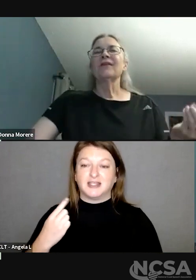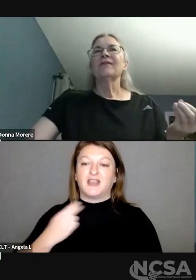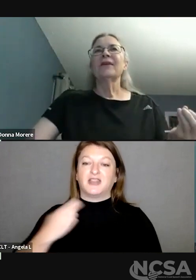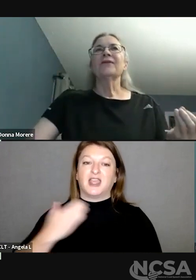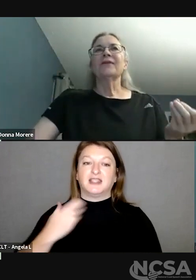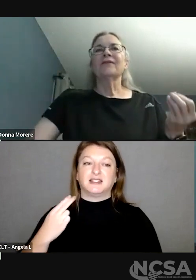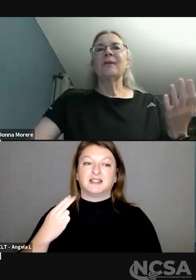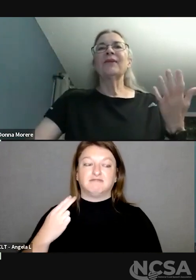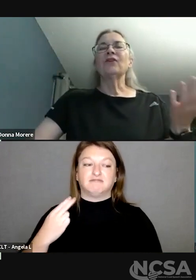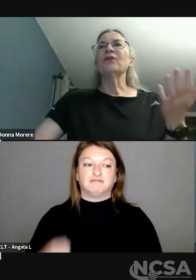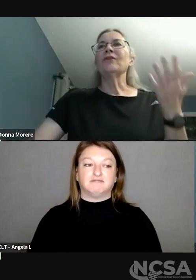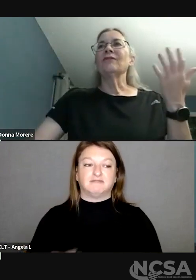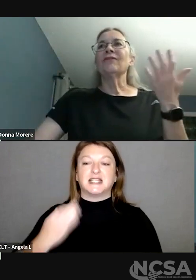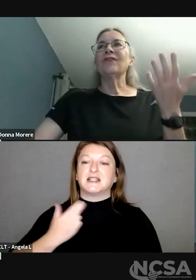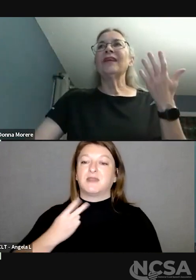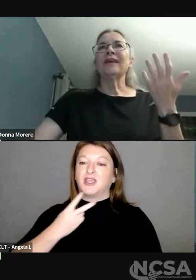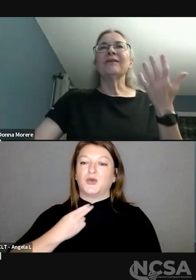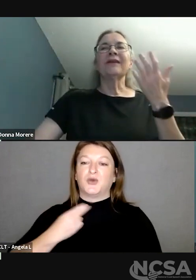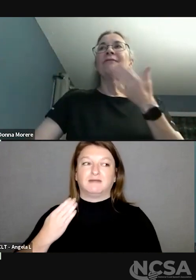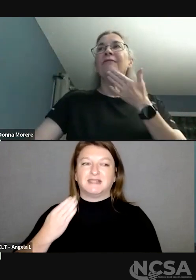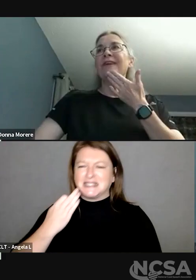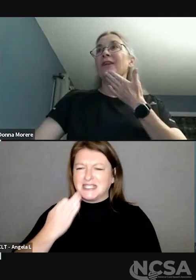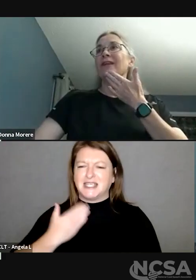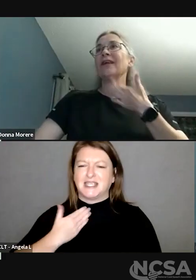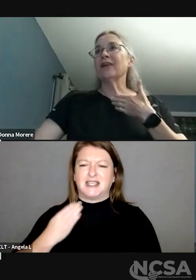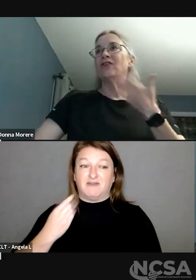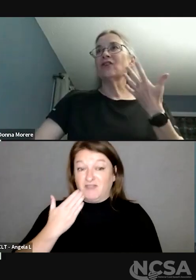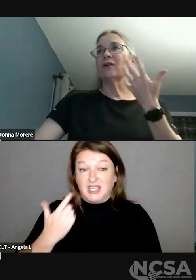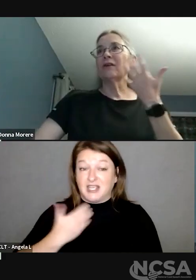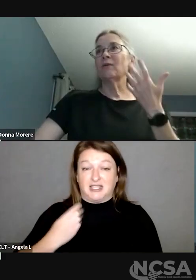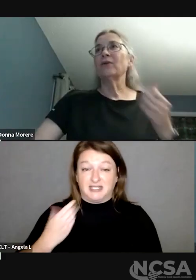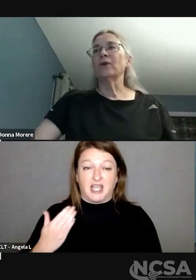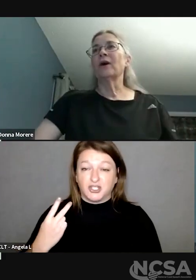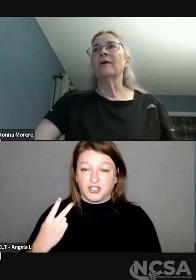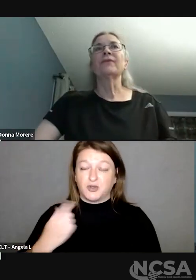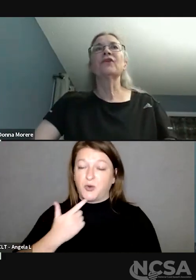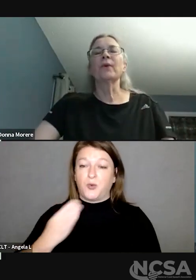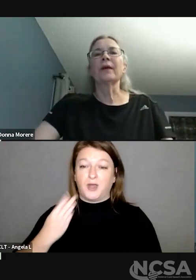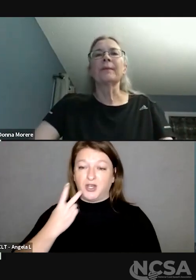you know something that you can see and feel and touch when you're cueing.